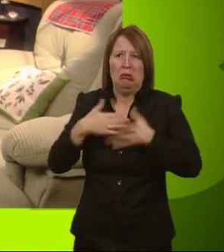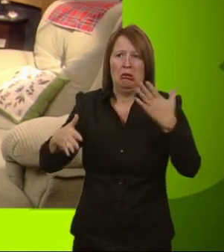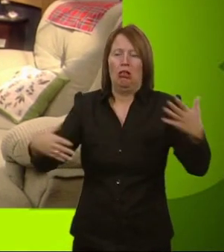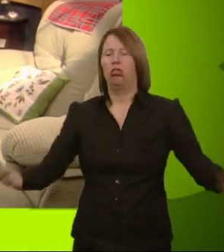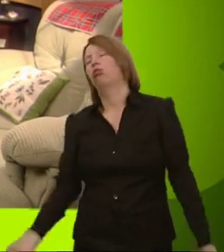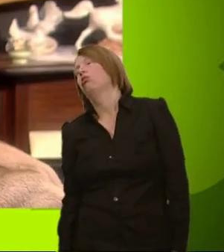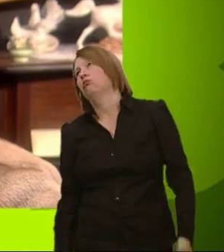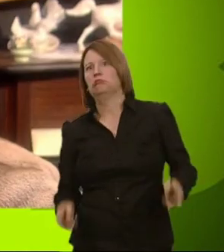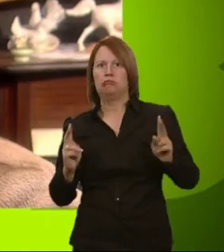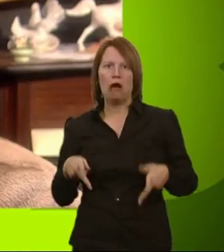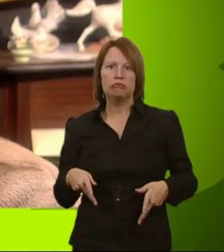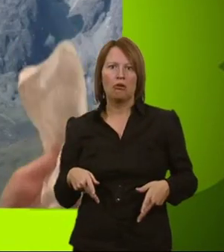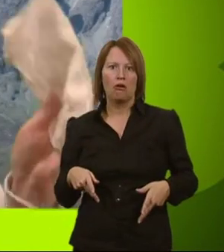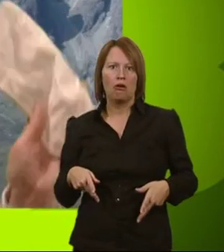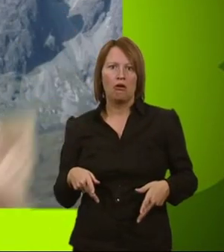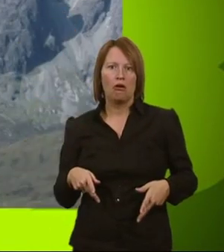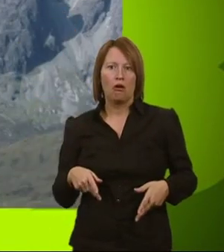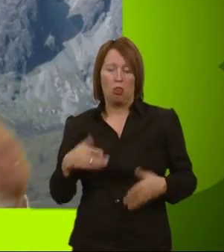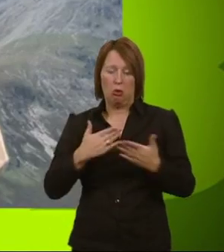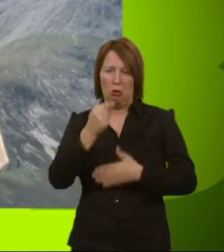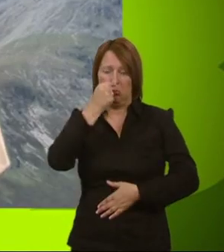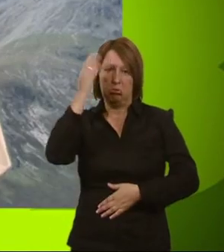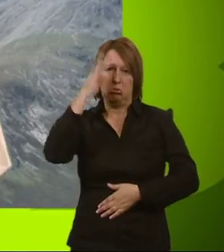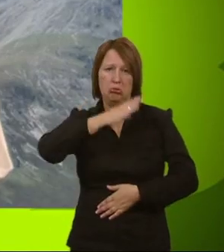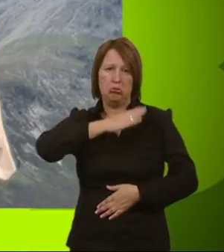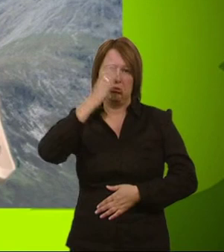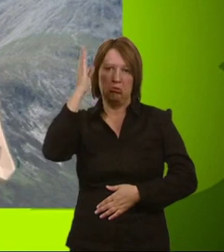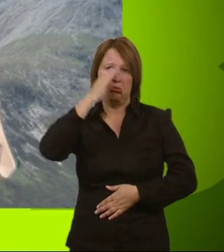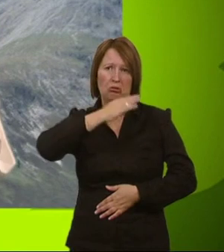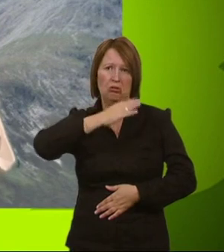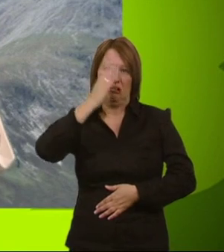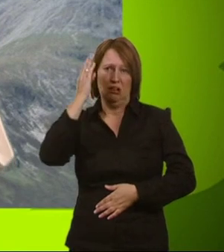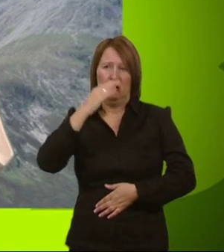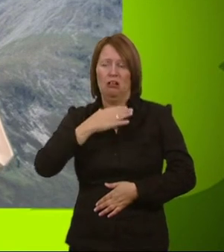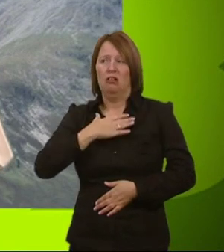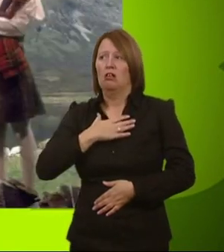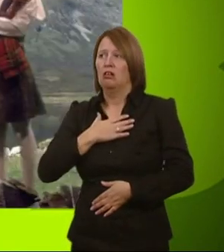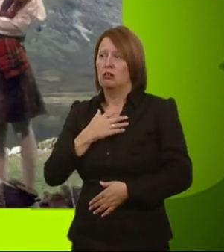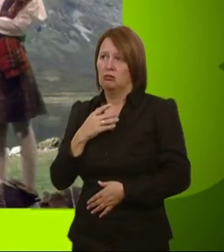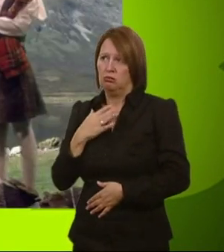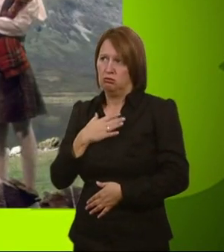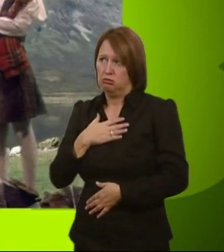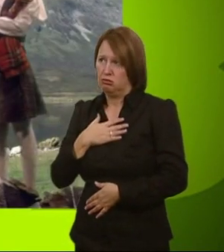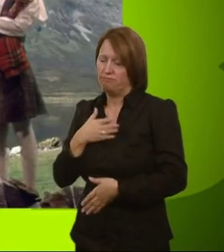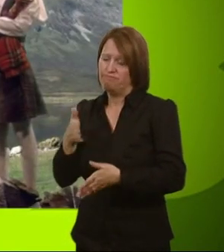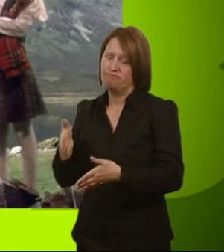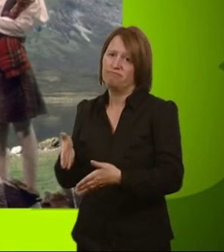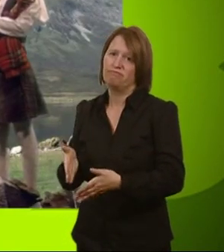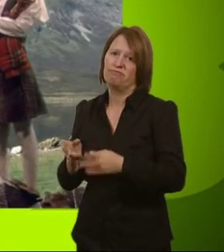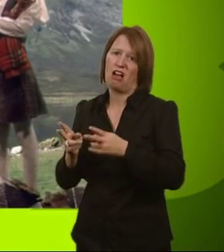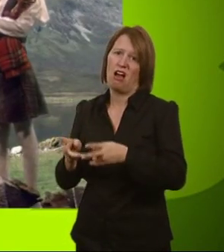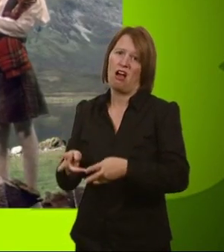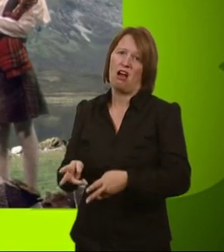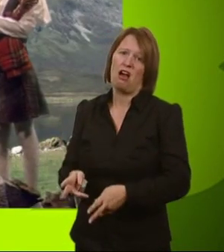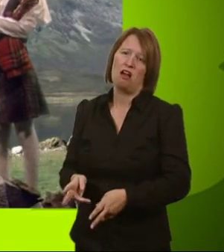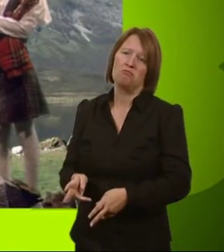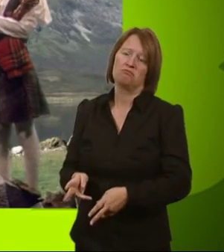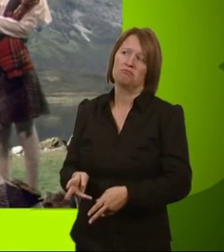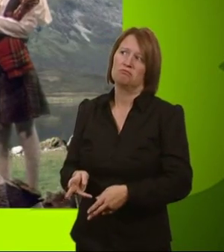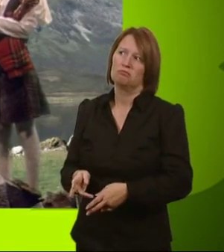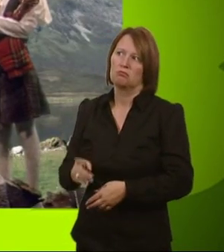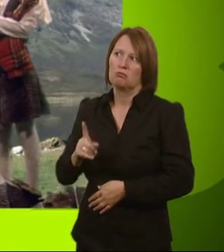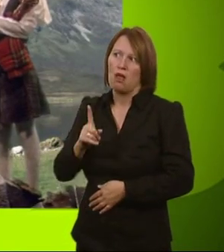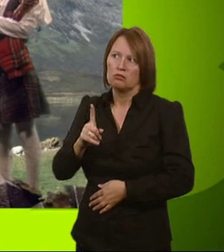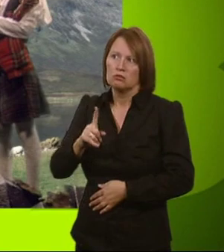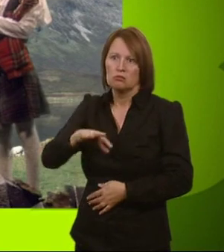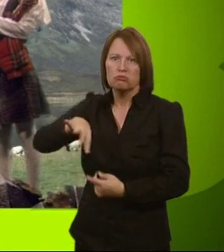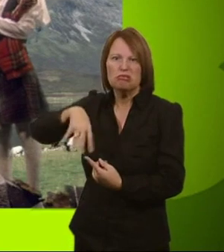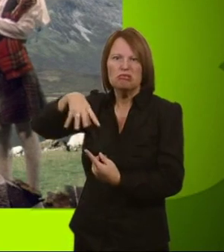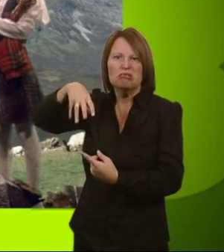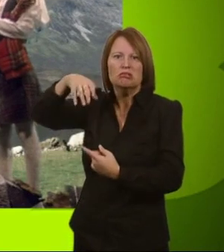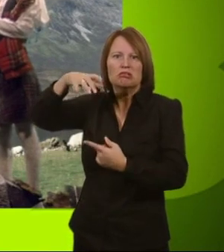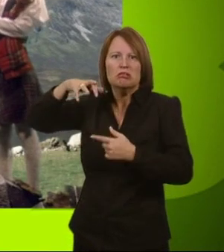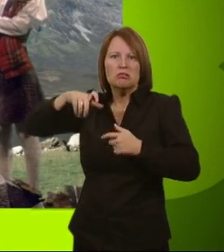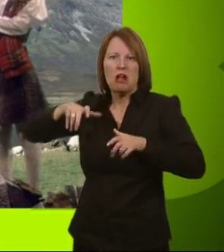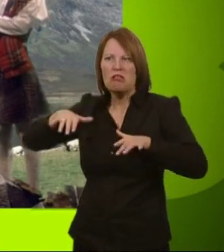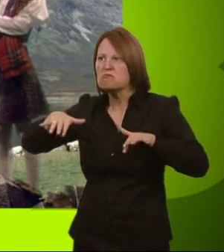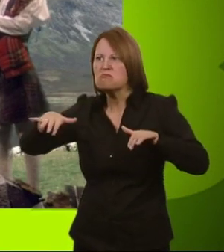P but the spirit of stinky came back his old socks and haunted the BS and the glams and the